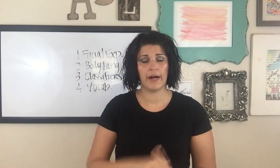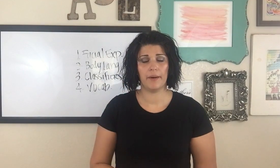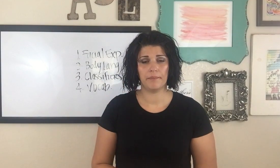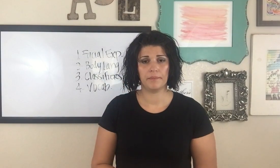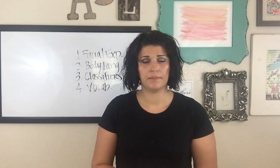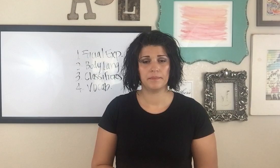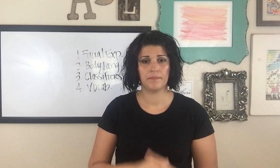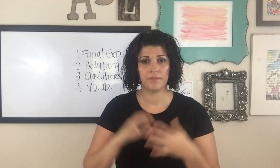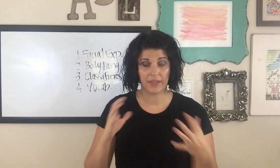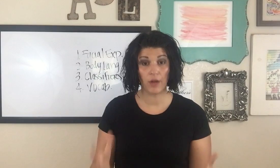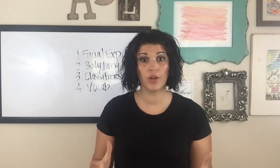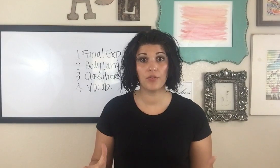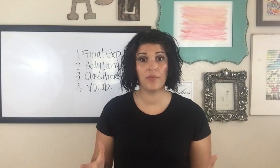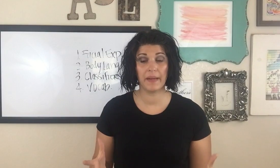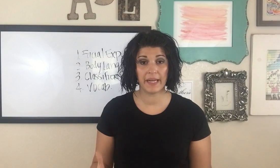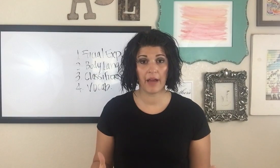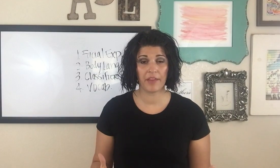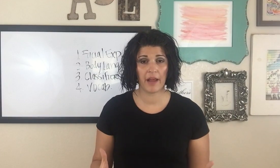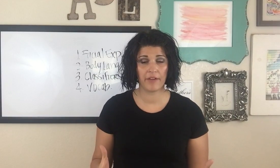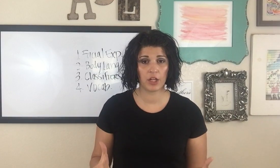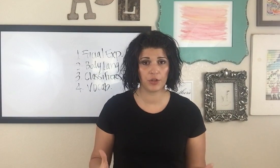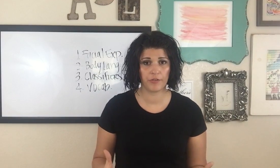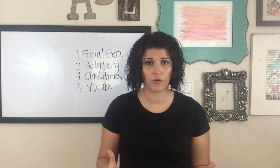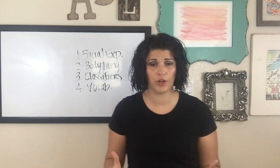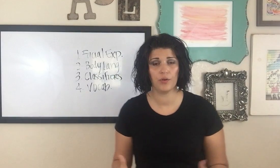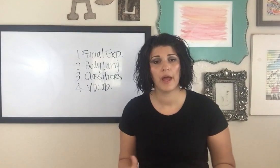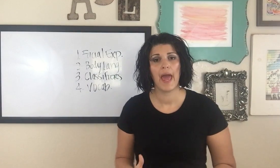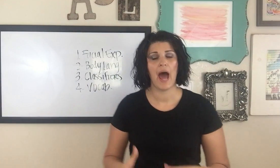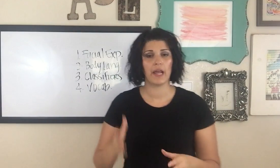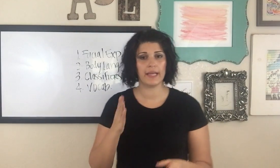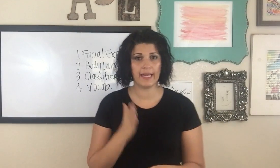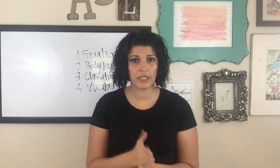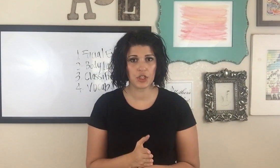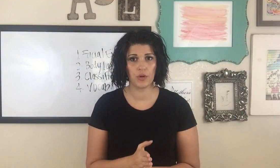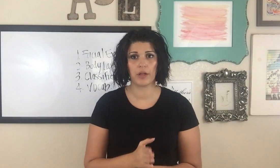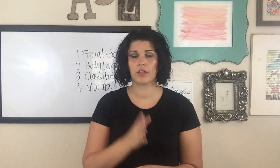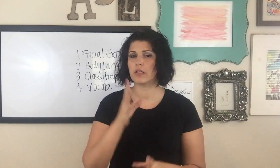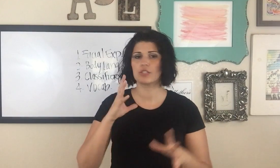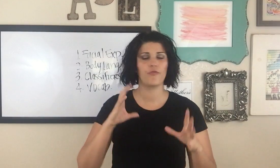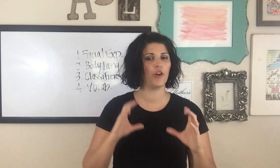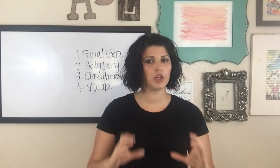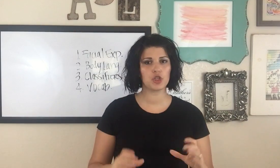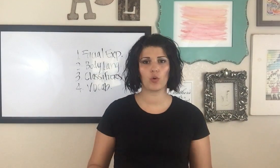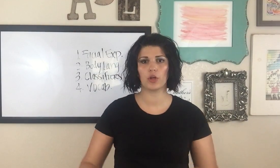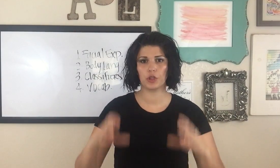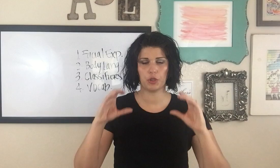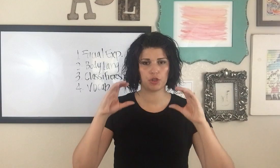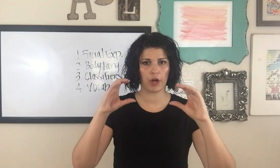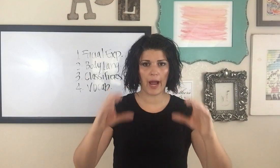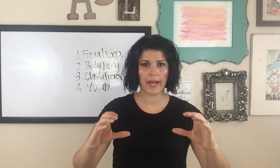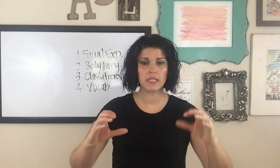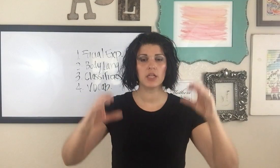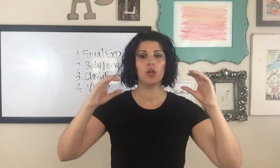um, download the PDF that I've included for you and I get to it. It's very short. Use Your eyes,